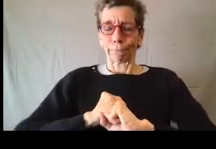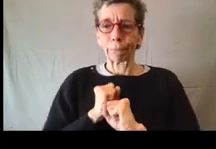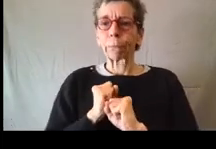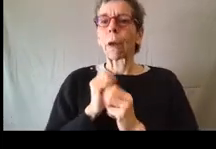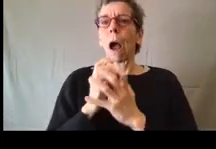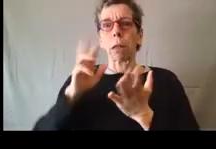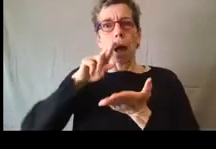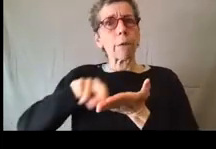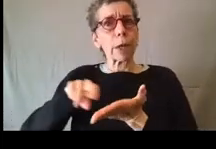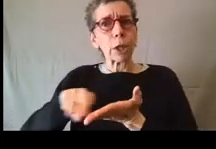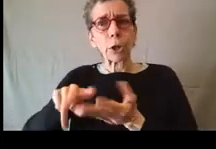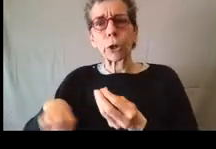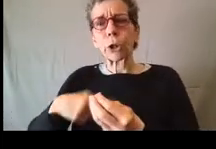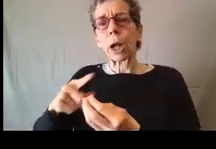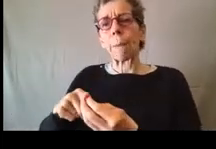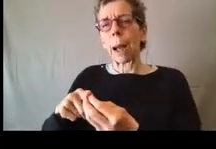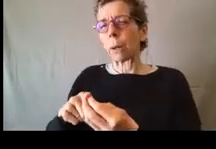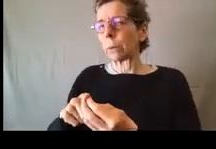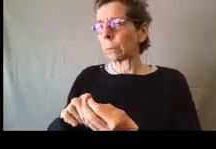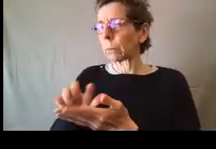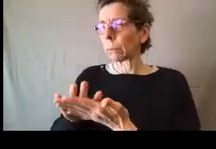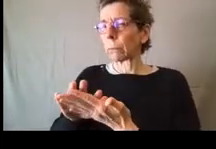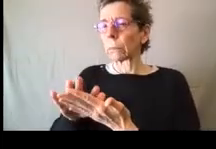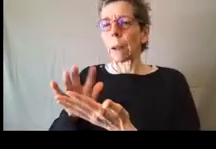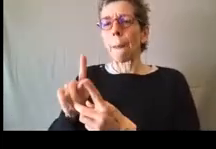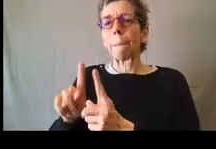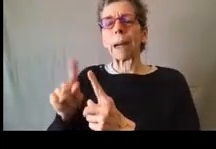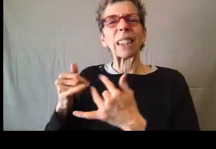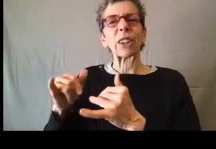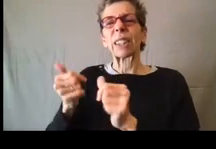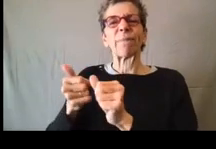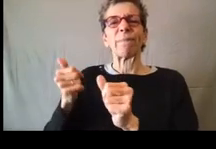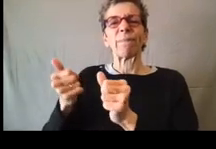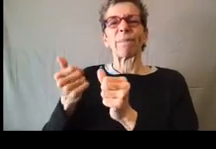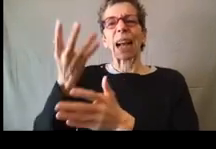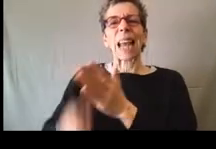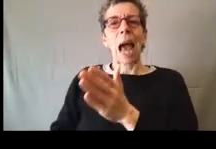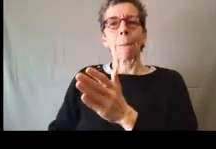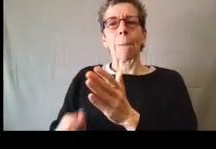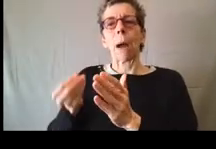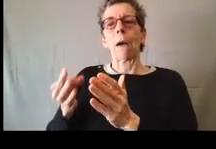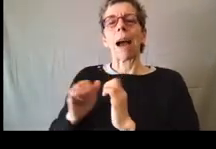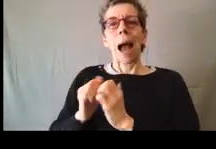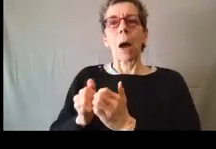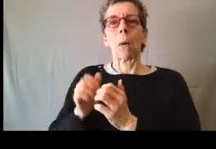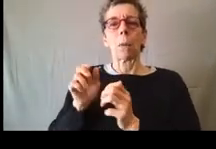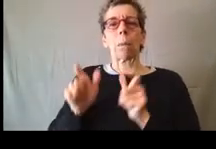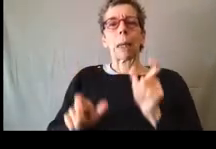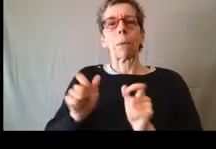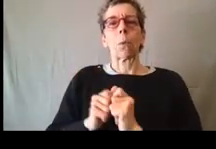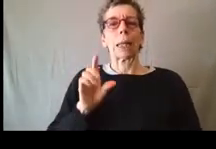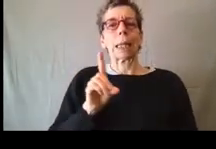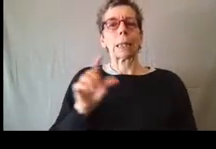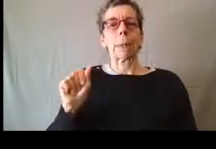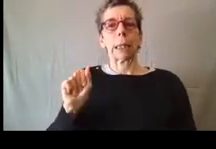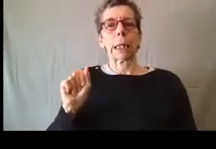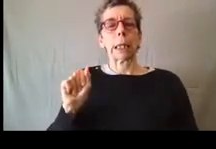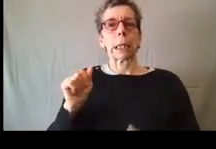on banks and gap remains to address how individuals with disabilities use, save and grow funds